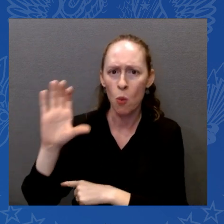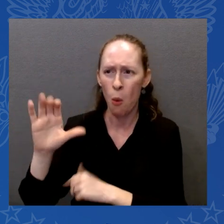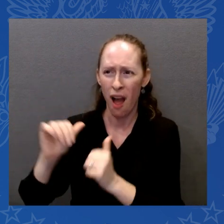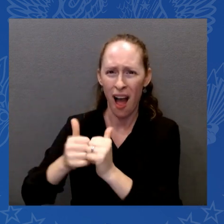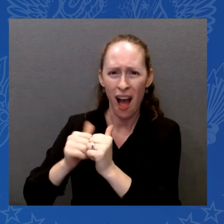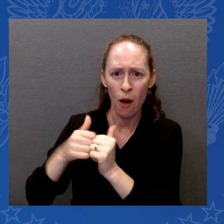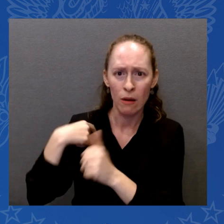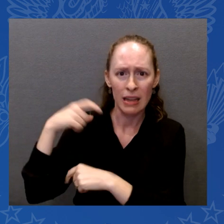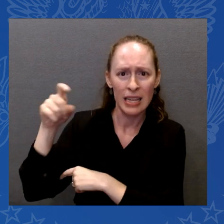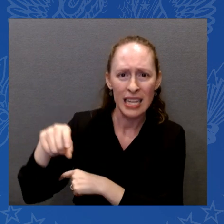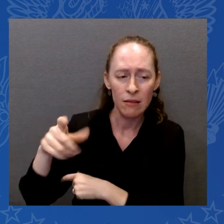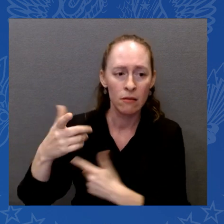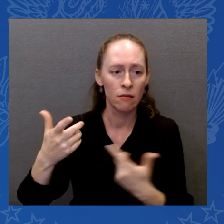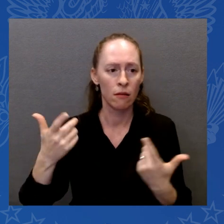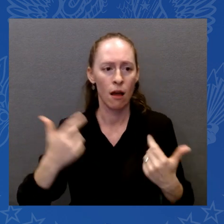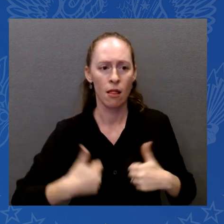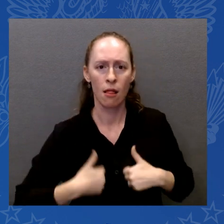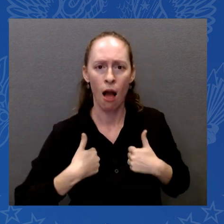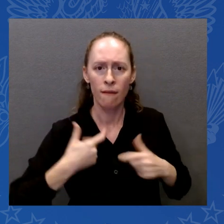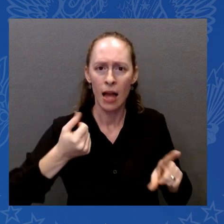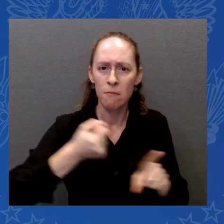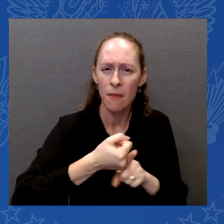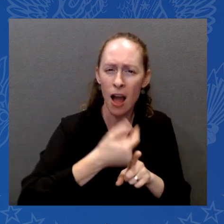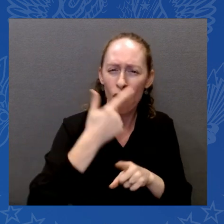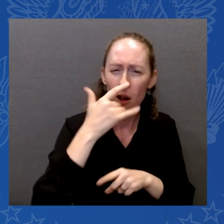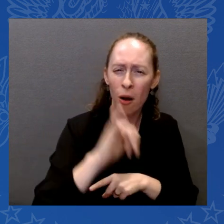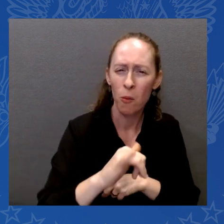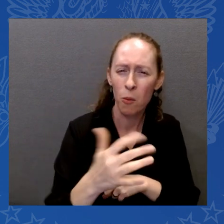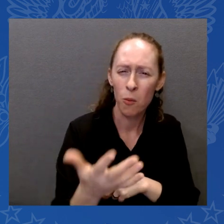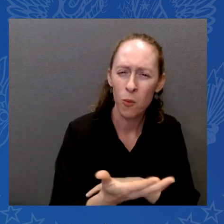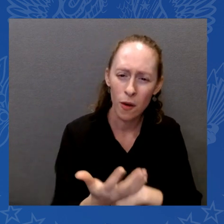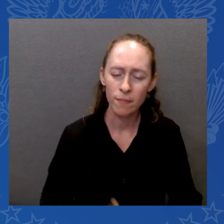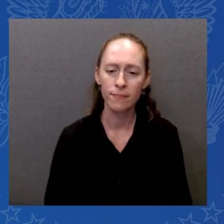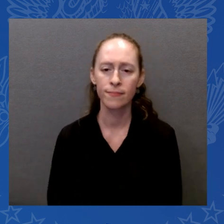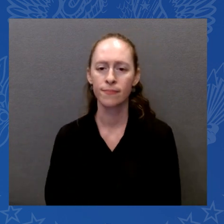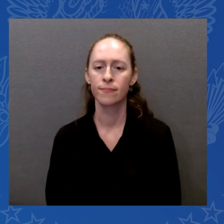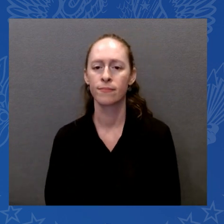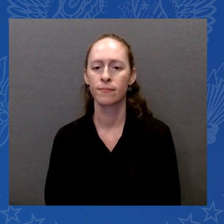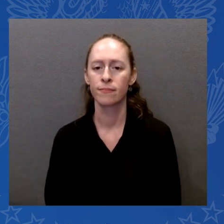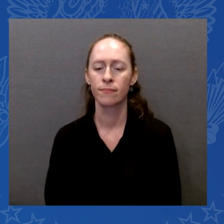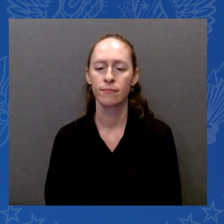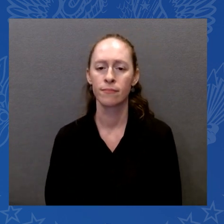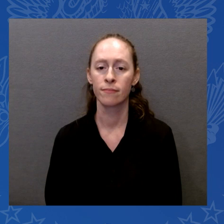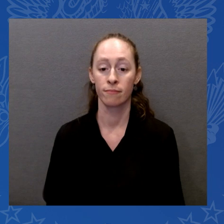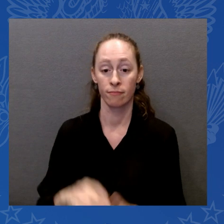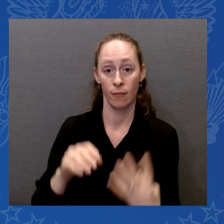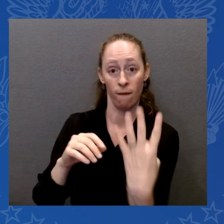who experience sexual assault in college and what this means for their safety and their well-being.